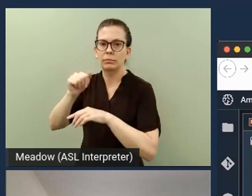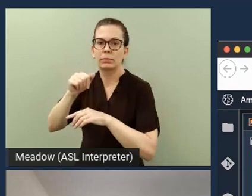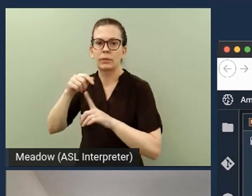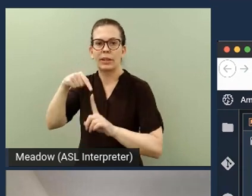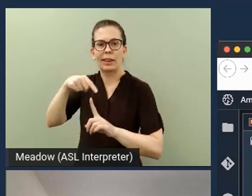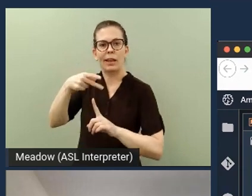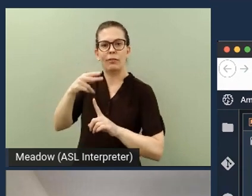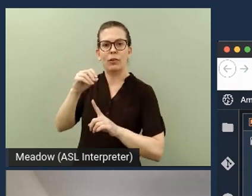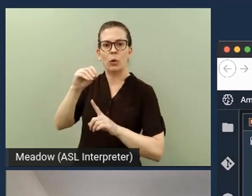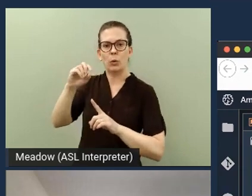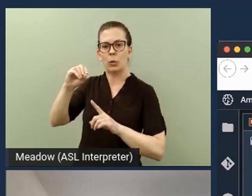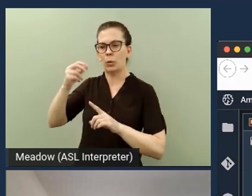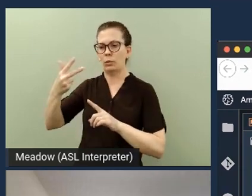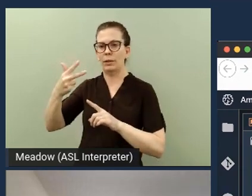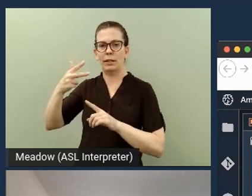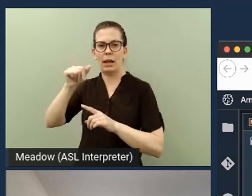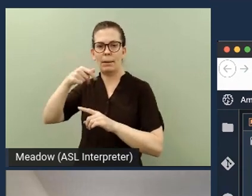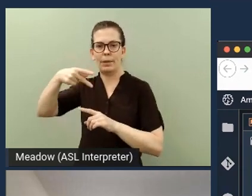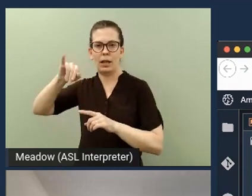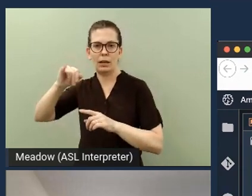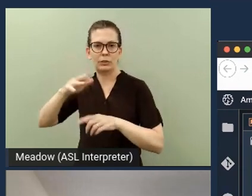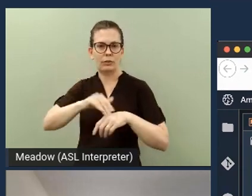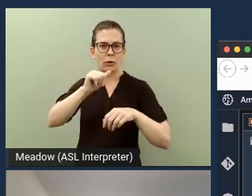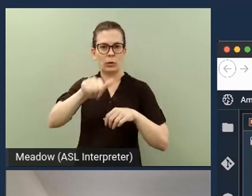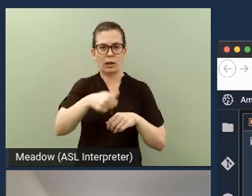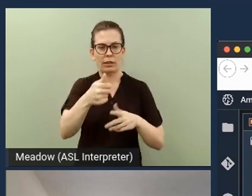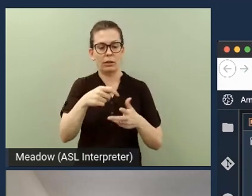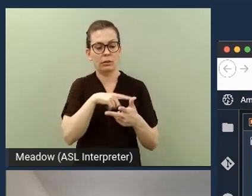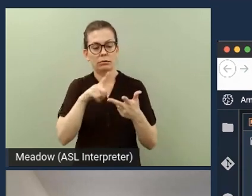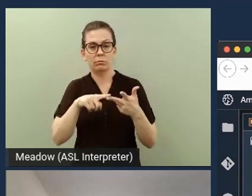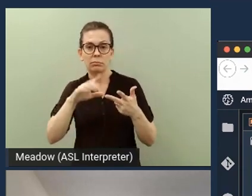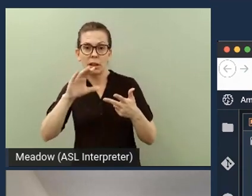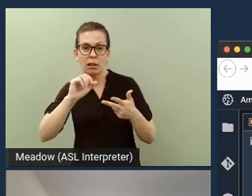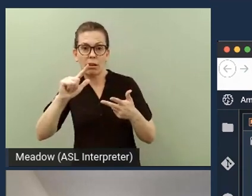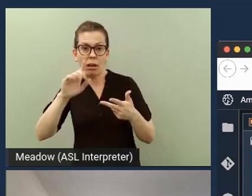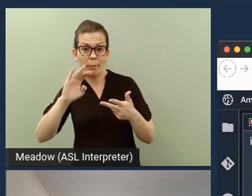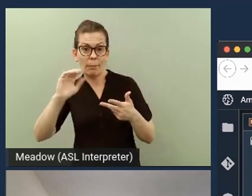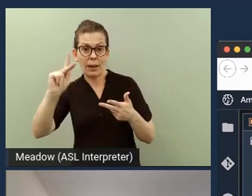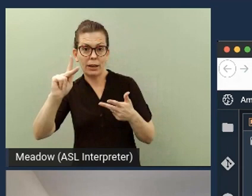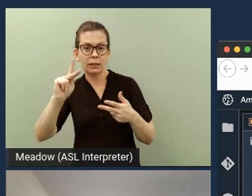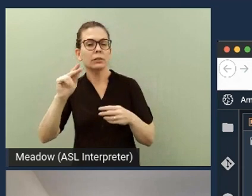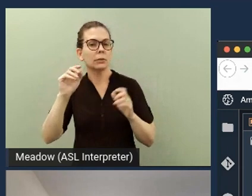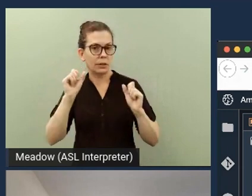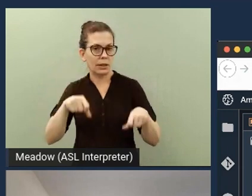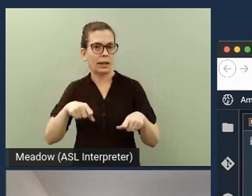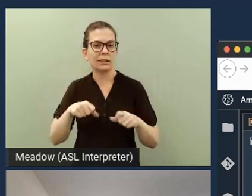to then invoke anything else. You can also use this callback, so you have multiple ways